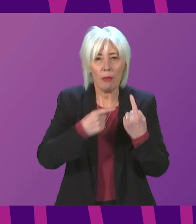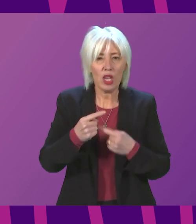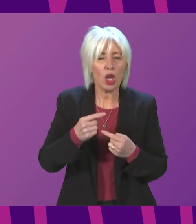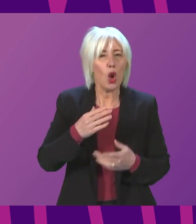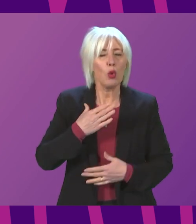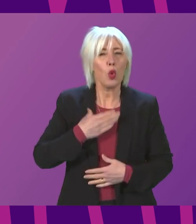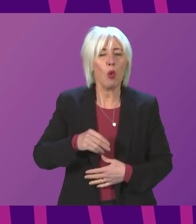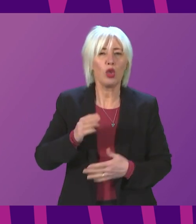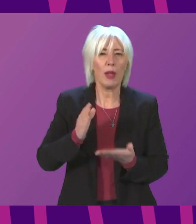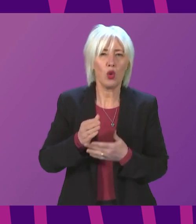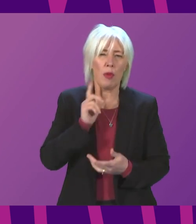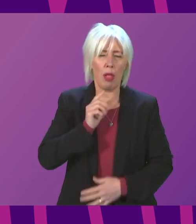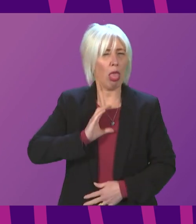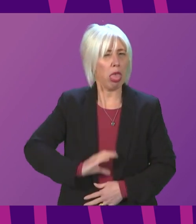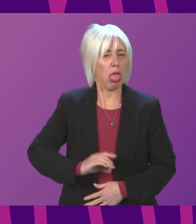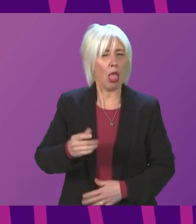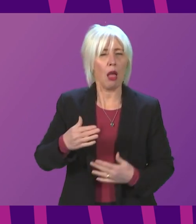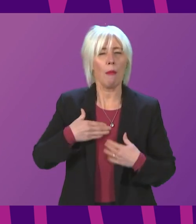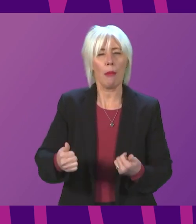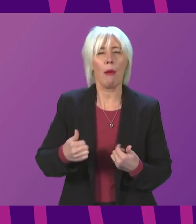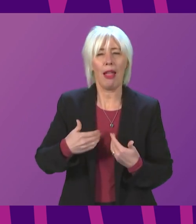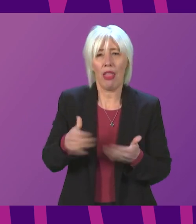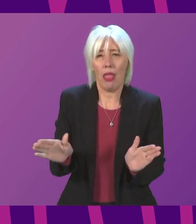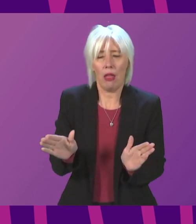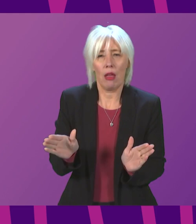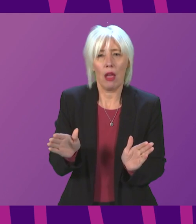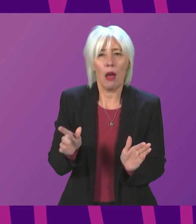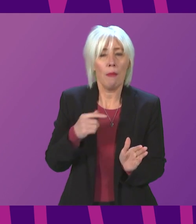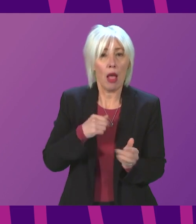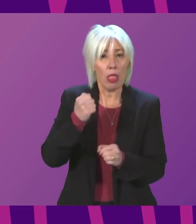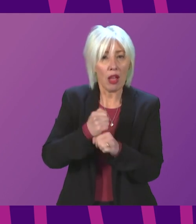health. However, that is not helped by the Government providing unclear or partial information.